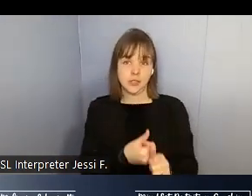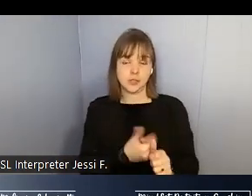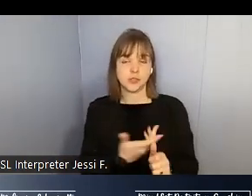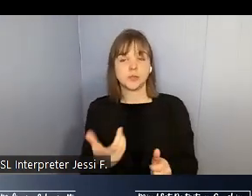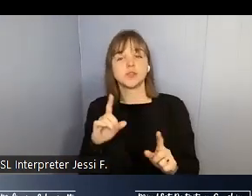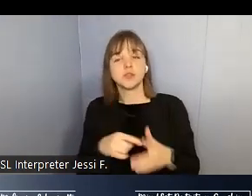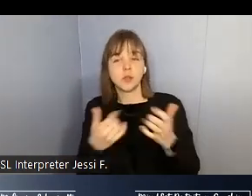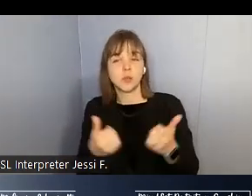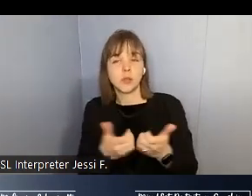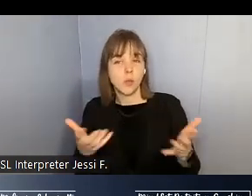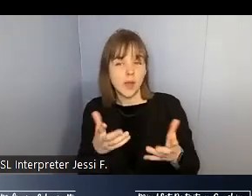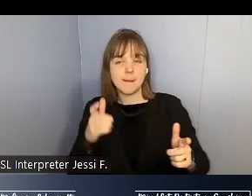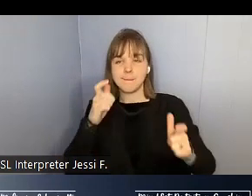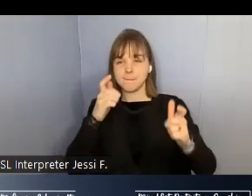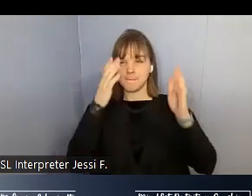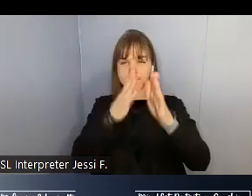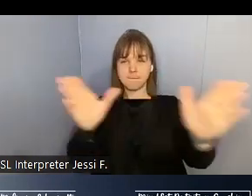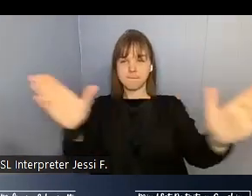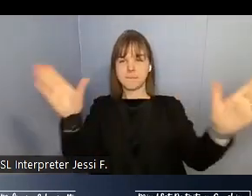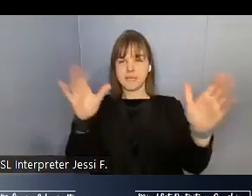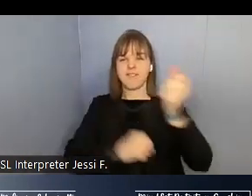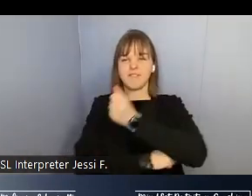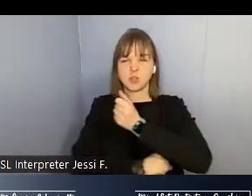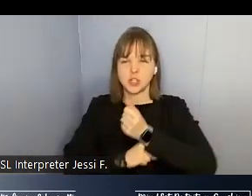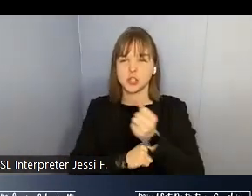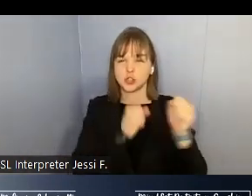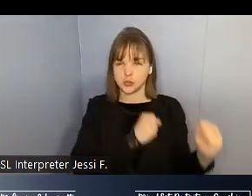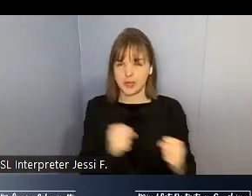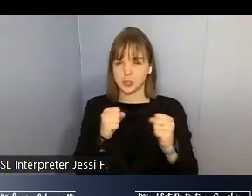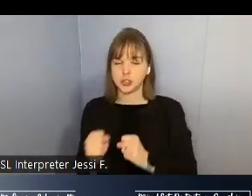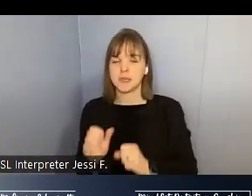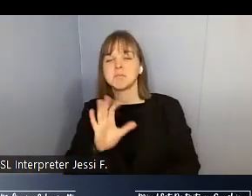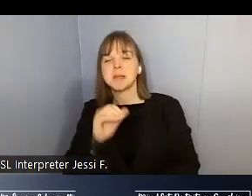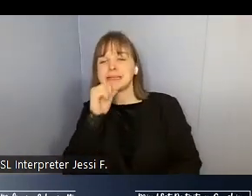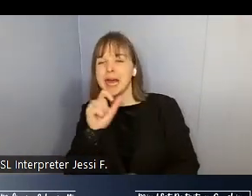about big-picture foundational strategies so that you can take more charge of your nutrition and wellness.